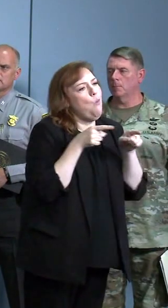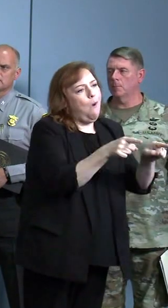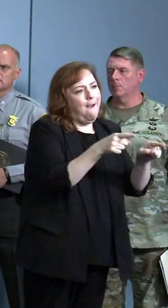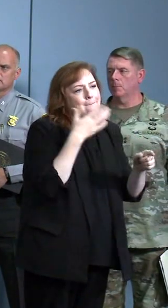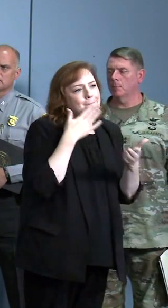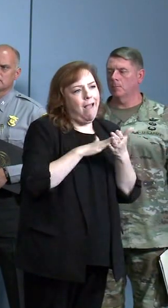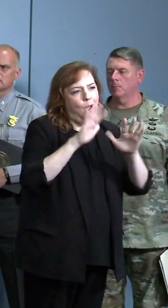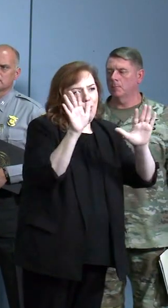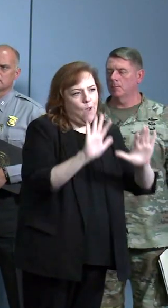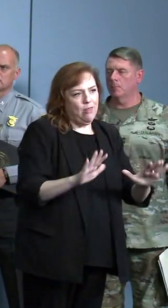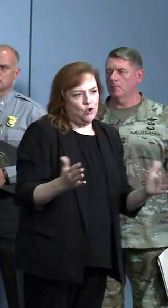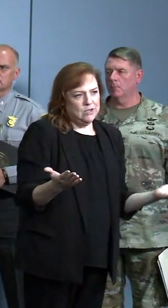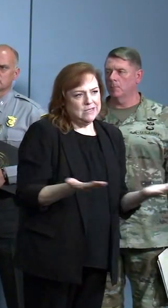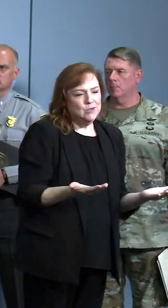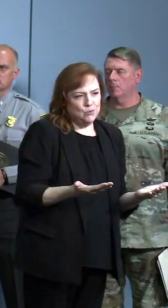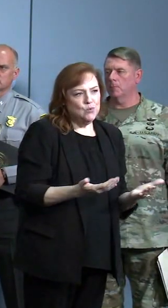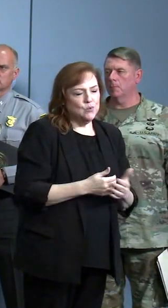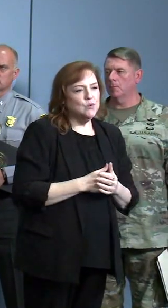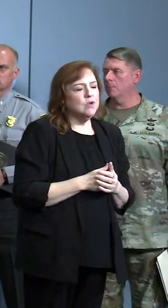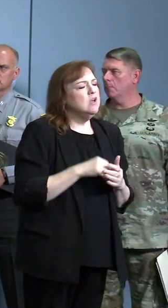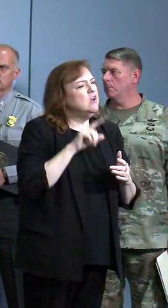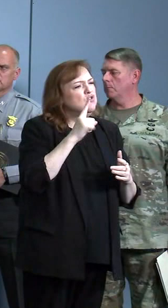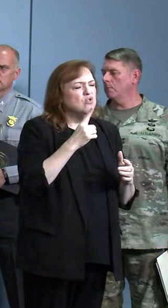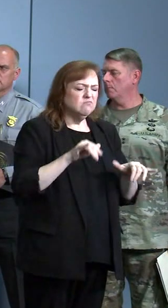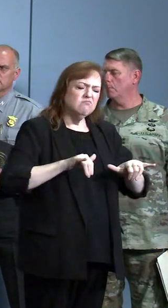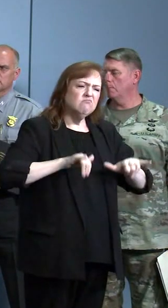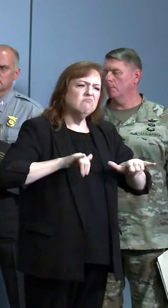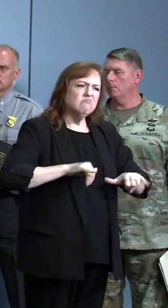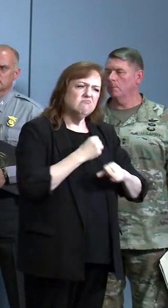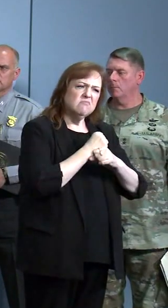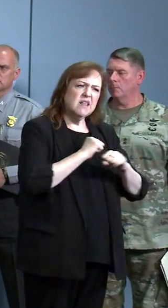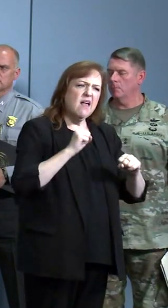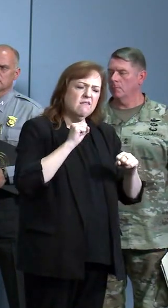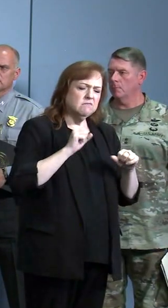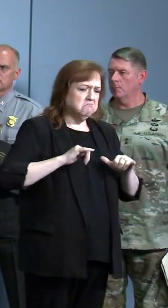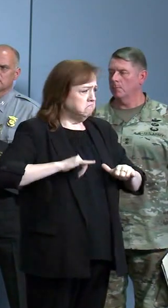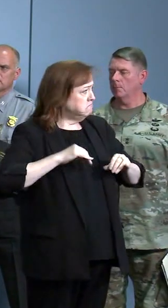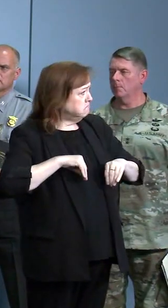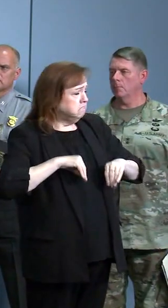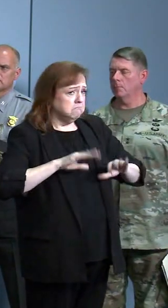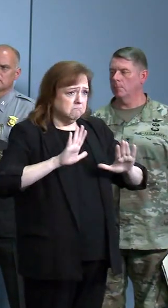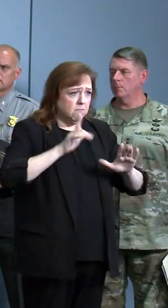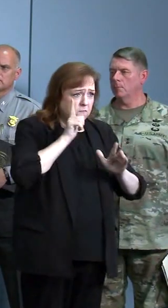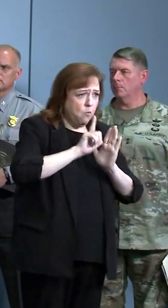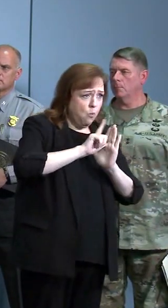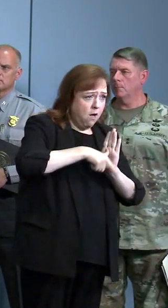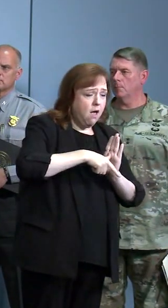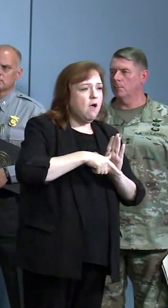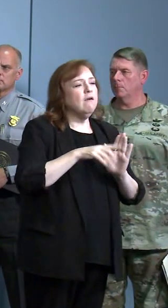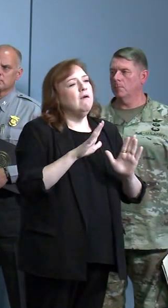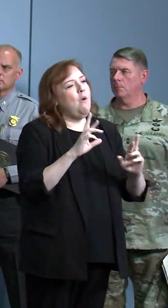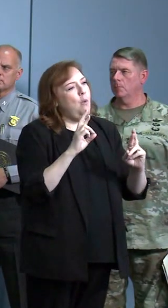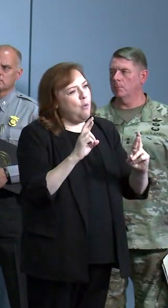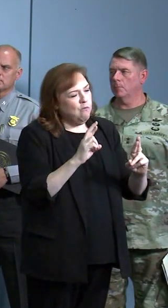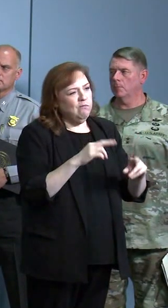here and just batten down the